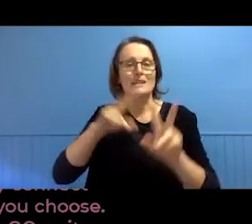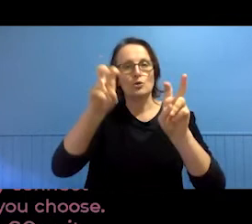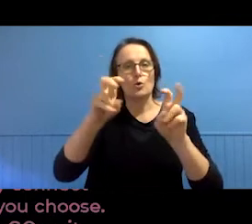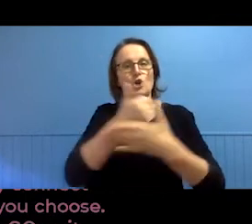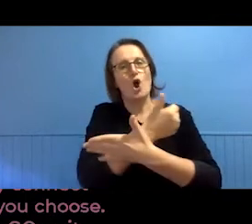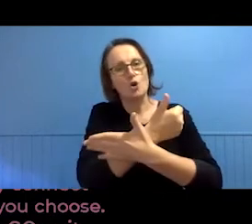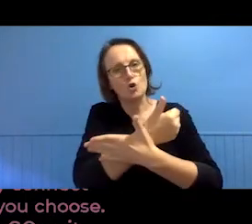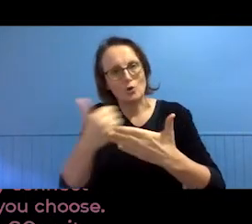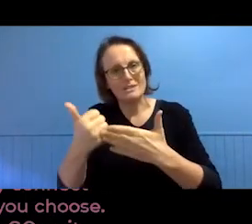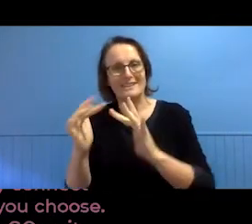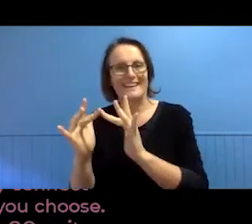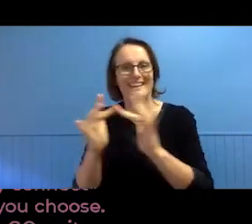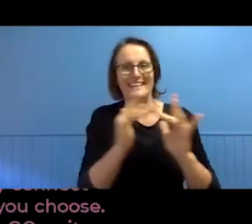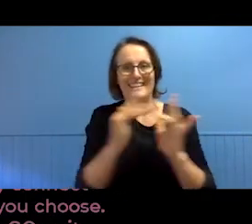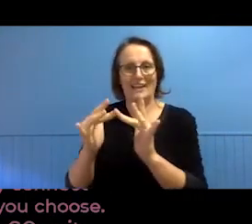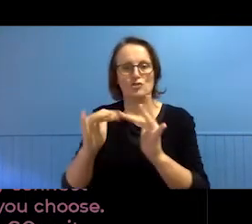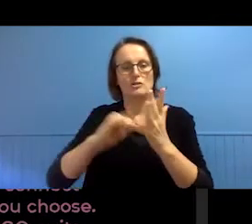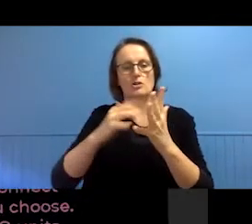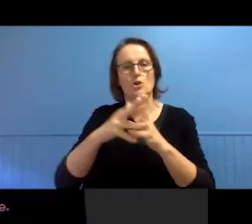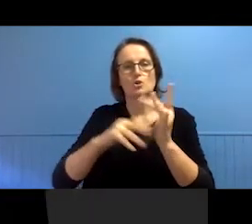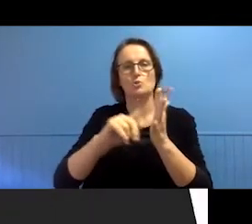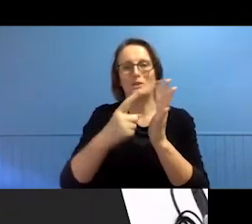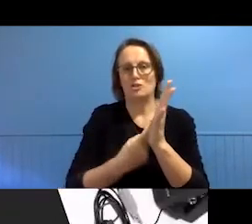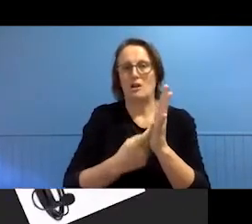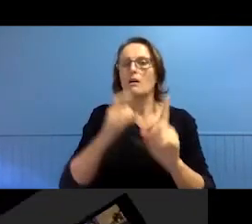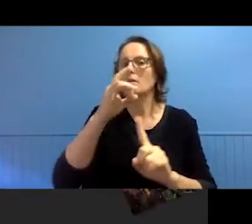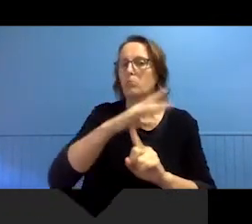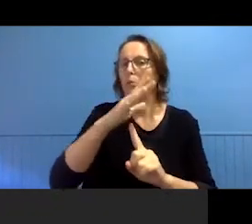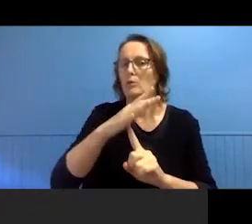is really, really important for your stream. So, yeah, I hope that gives